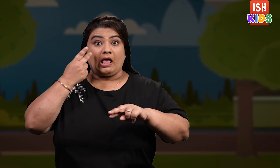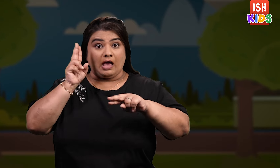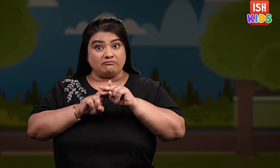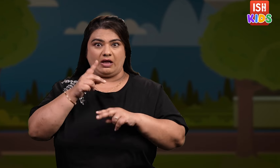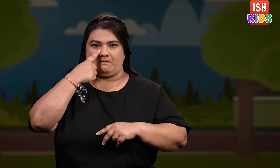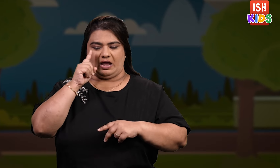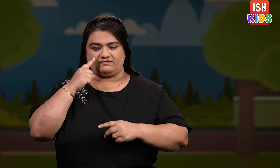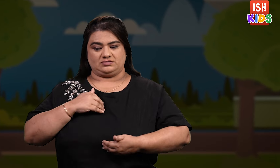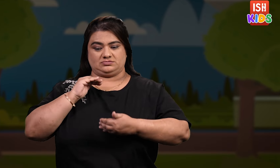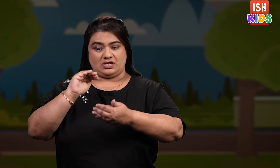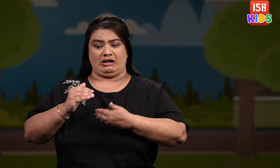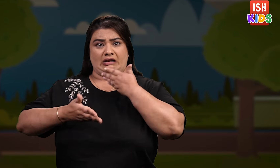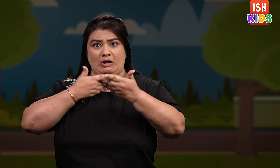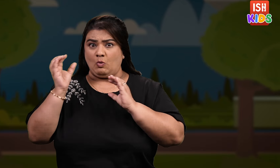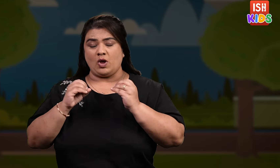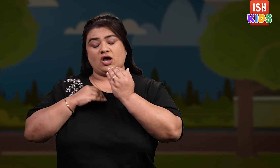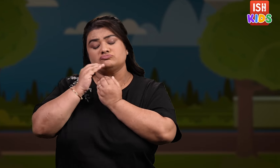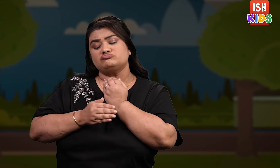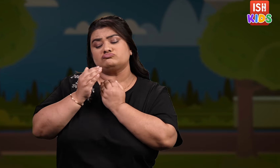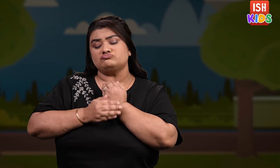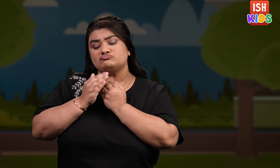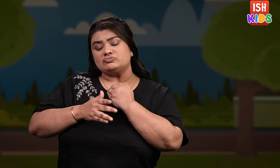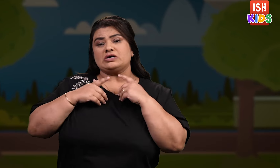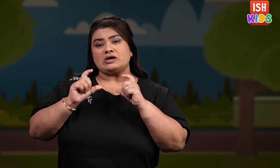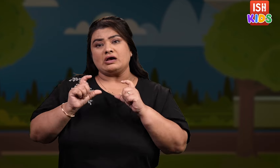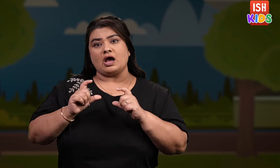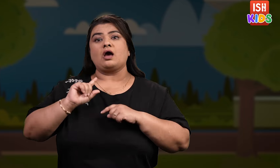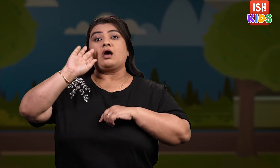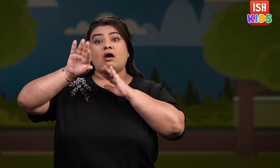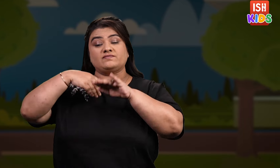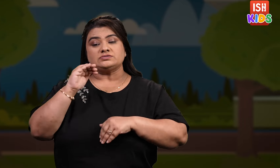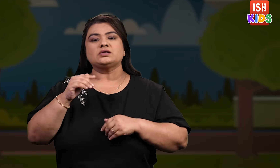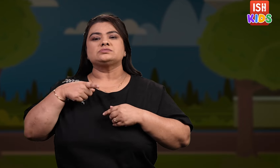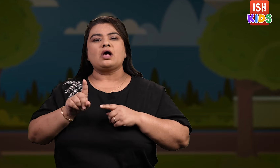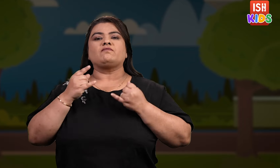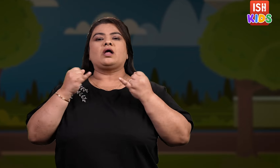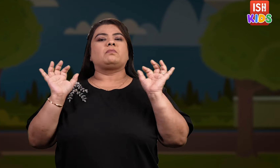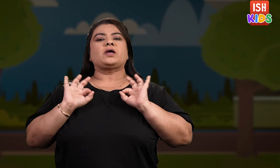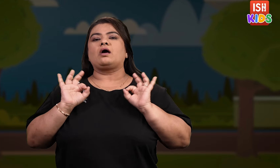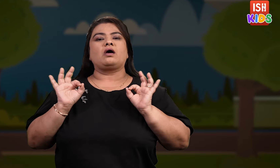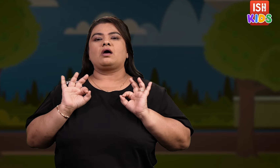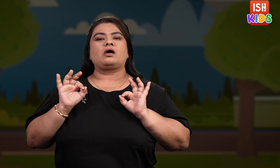If children are constantly pampered, they are unable to live independently.